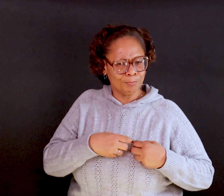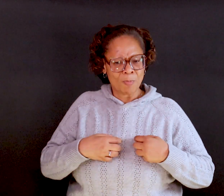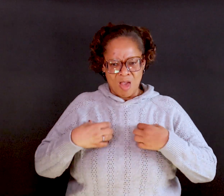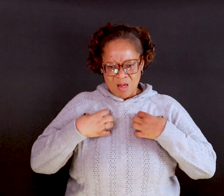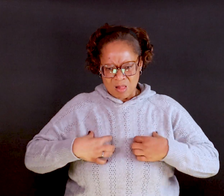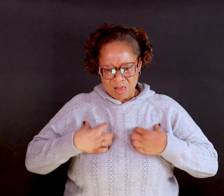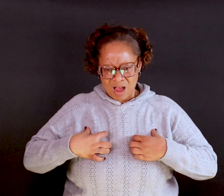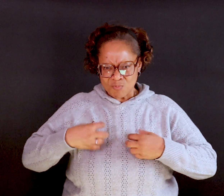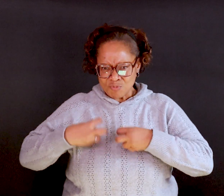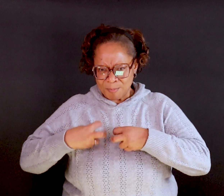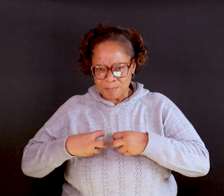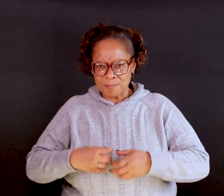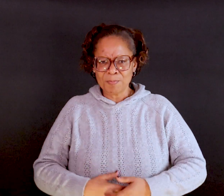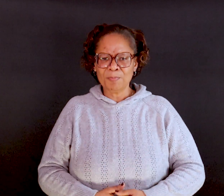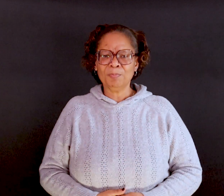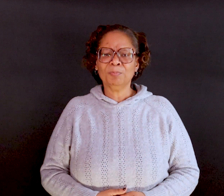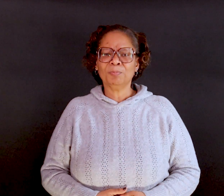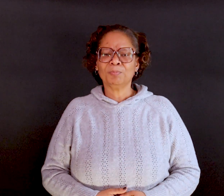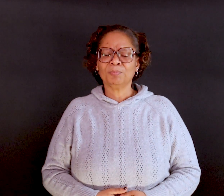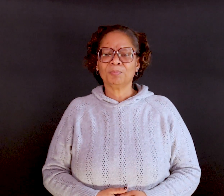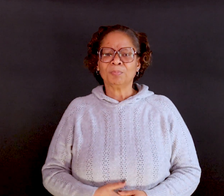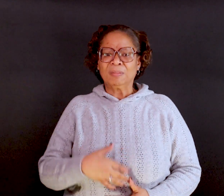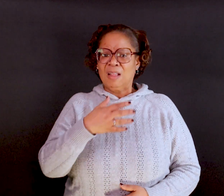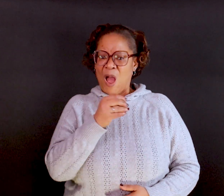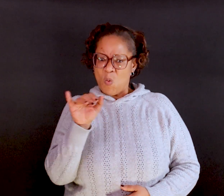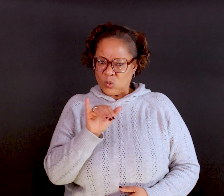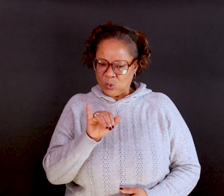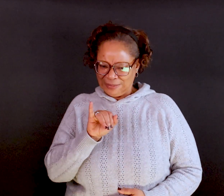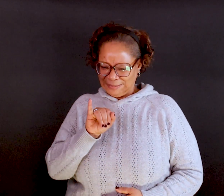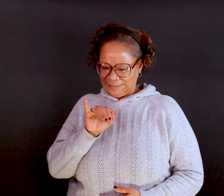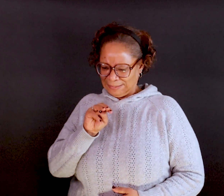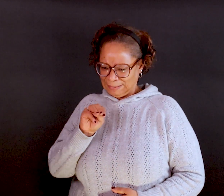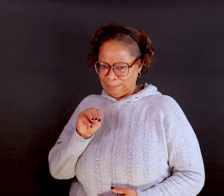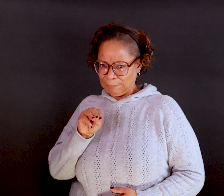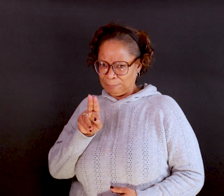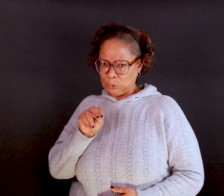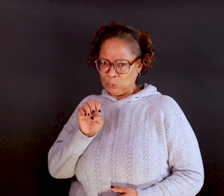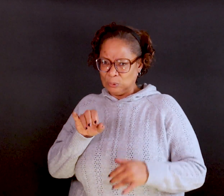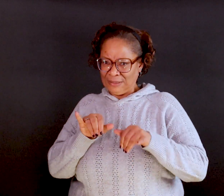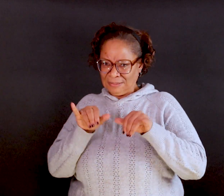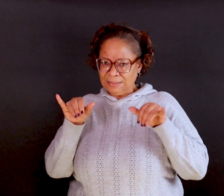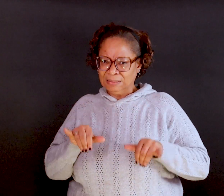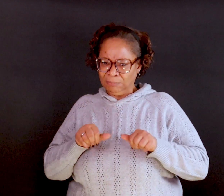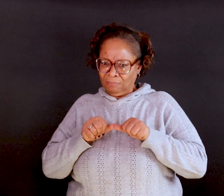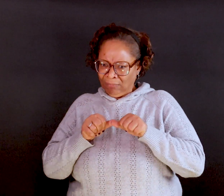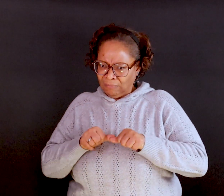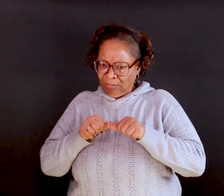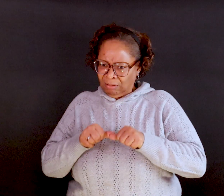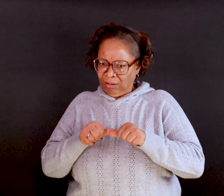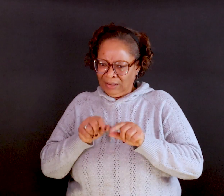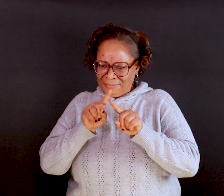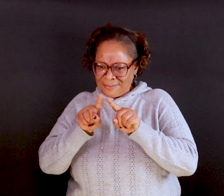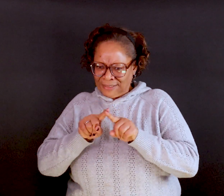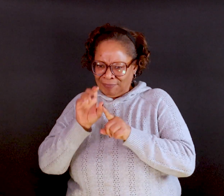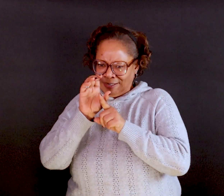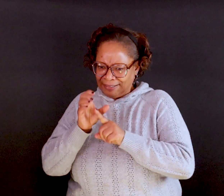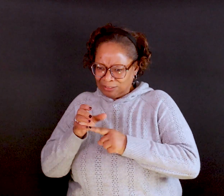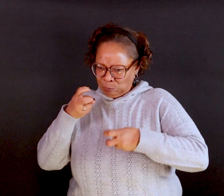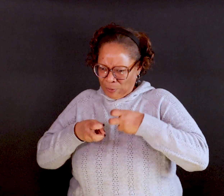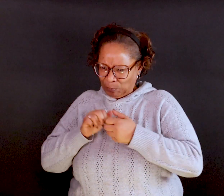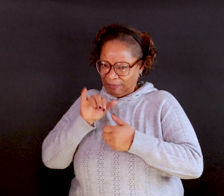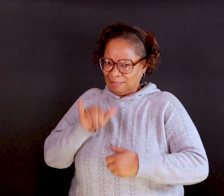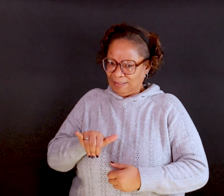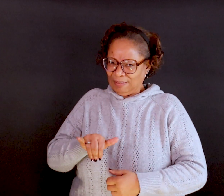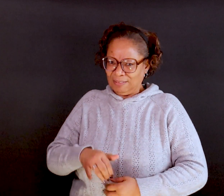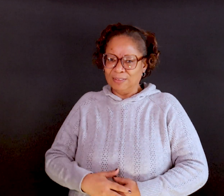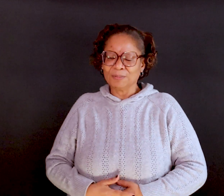or immunocompromised conditions.